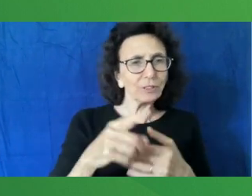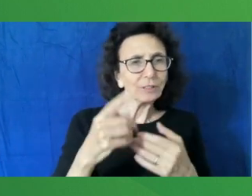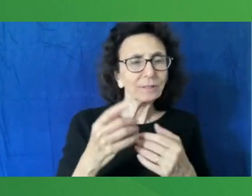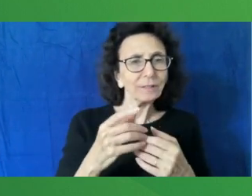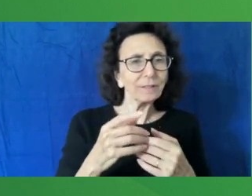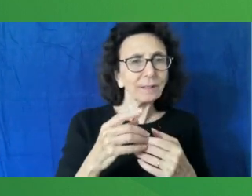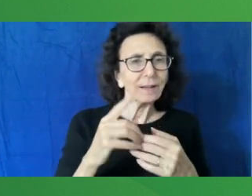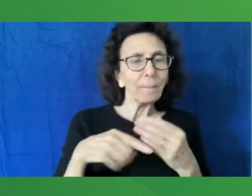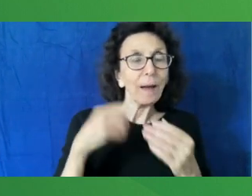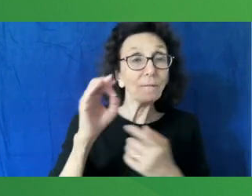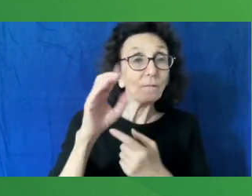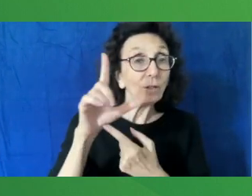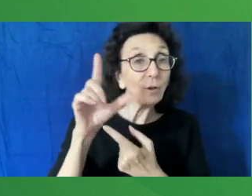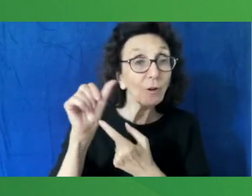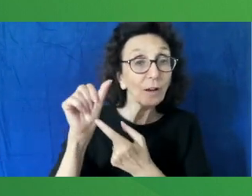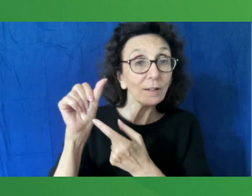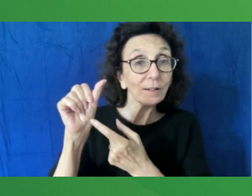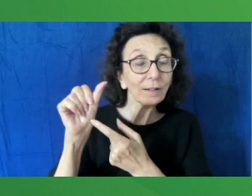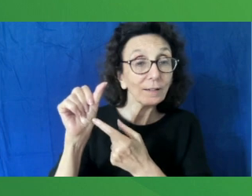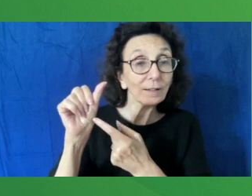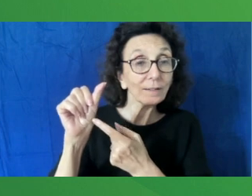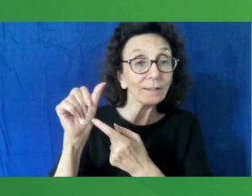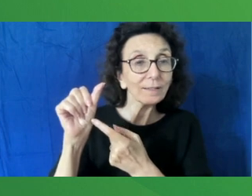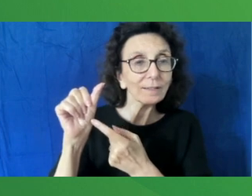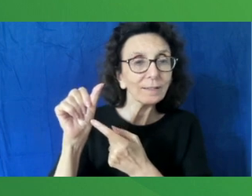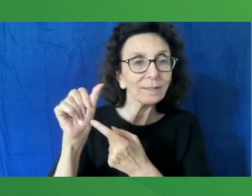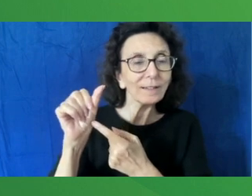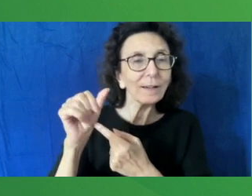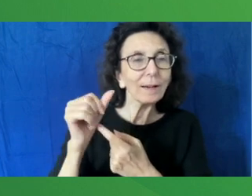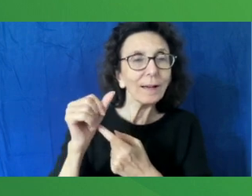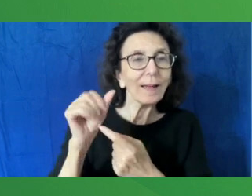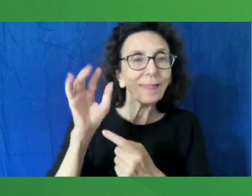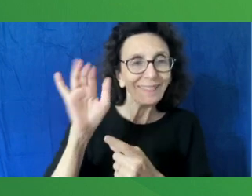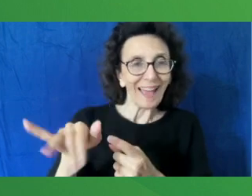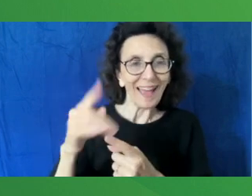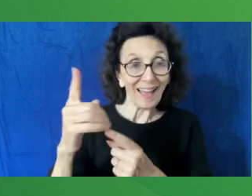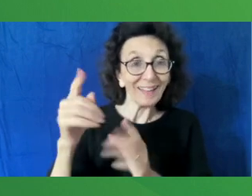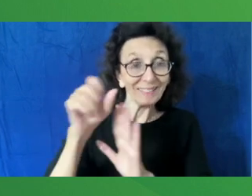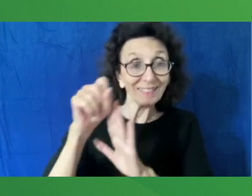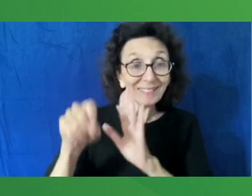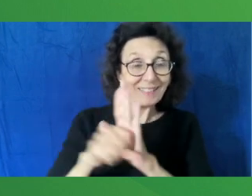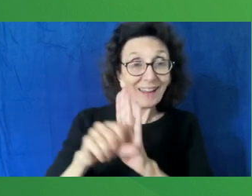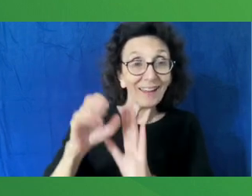That was one of the states that we had data about.